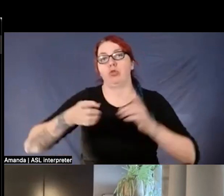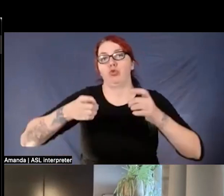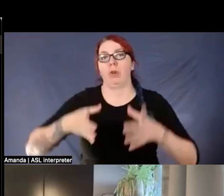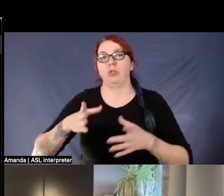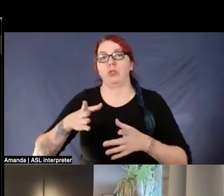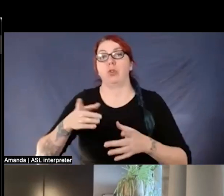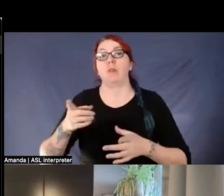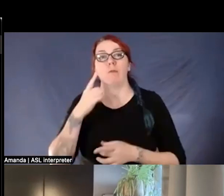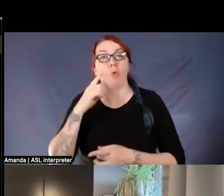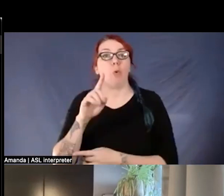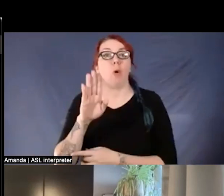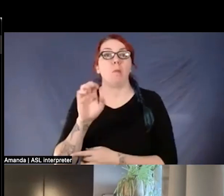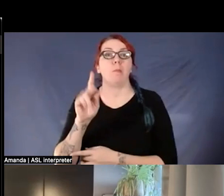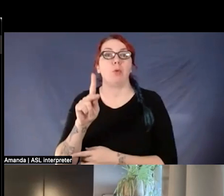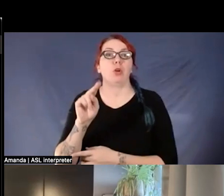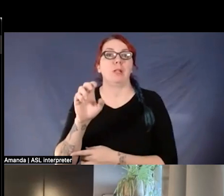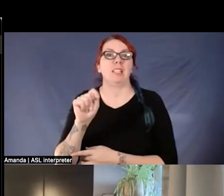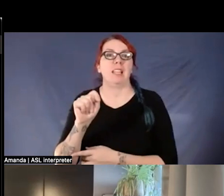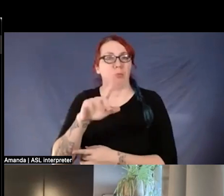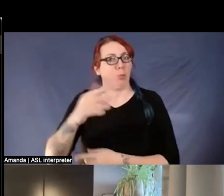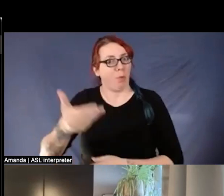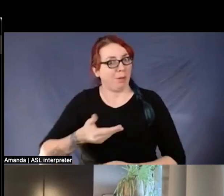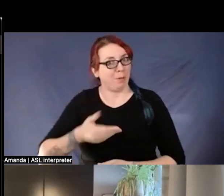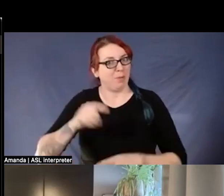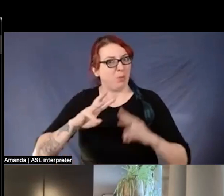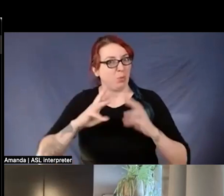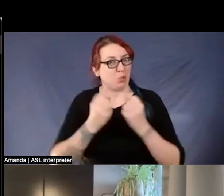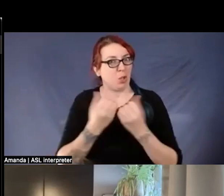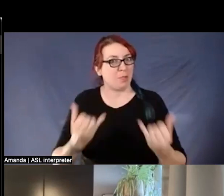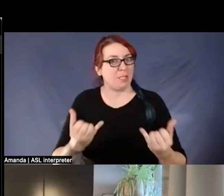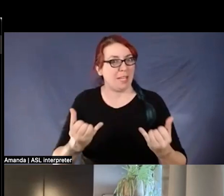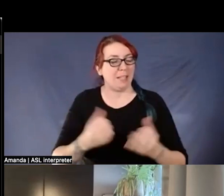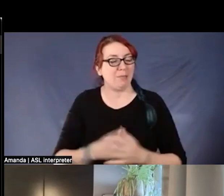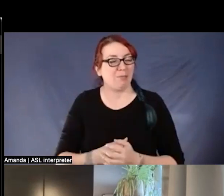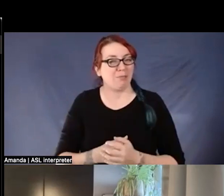Stack? Today we're going to have a fun roundup of the high and low tech that some of our publishing